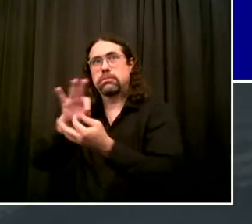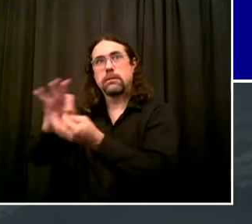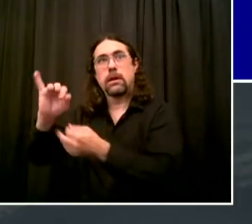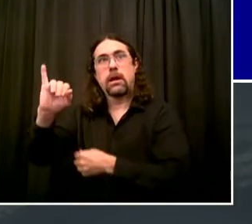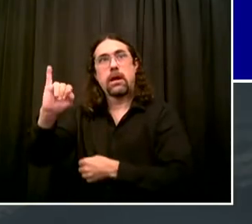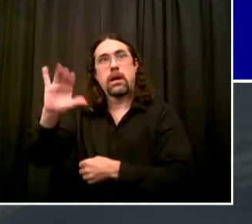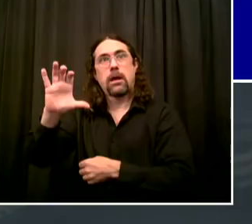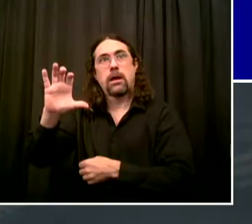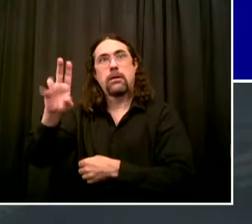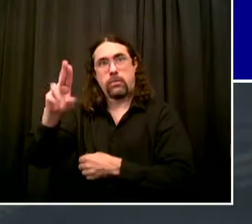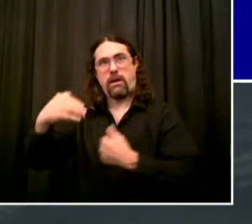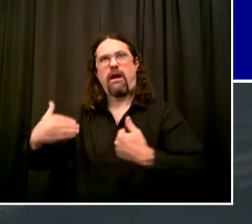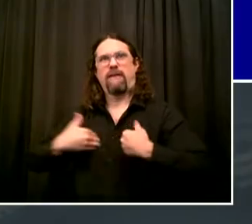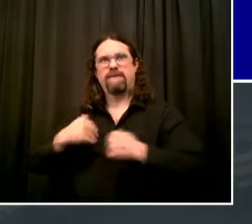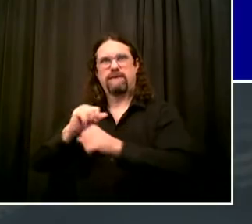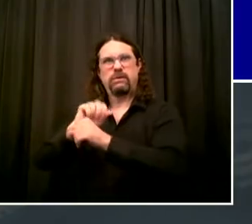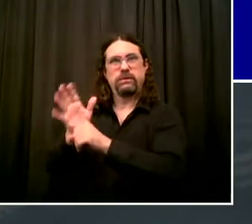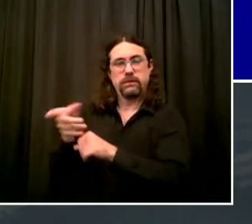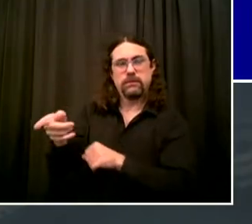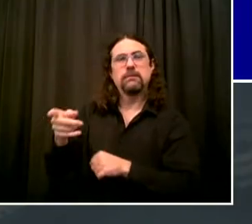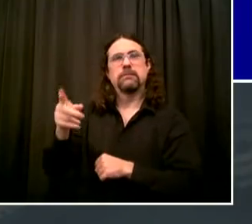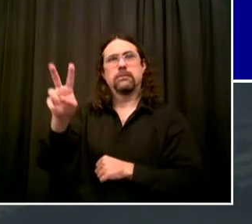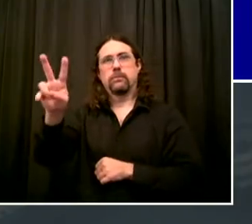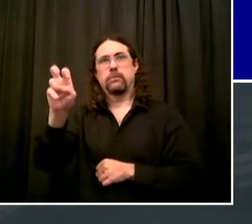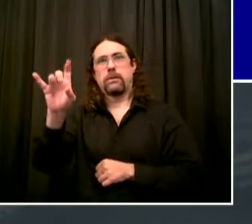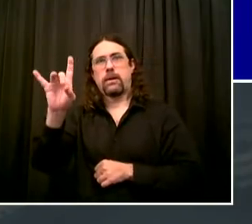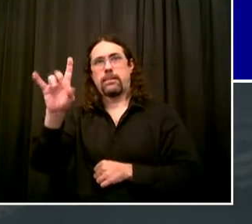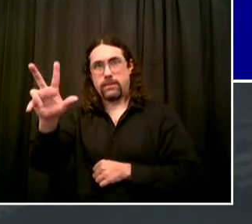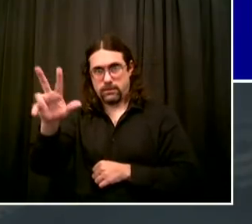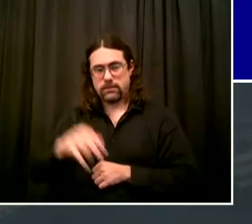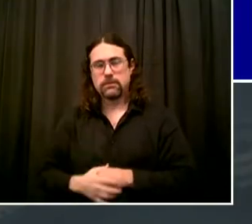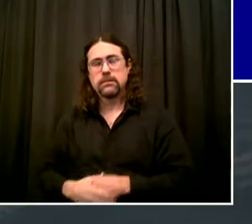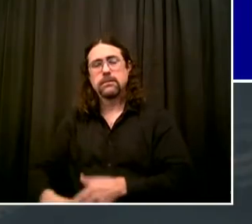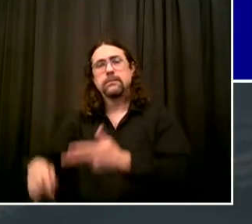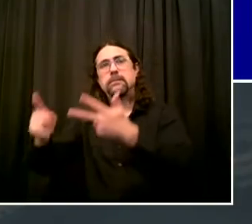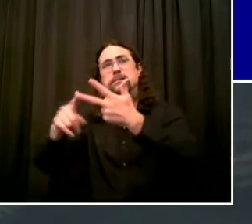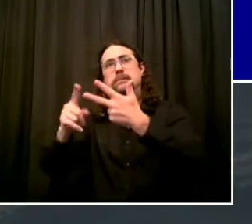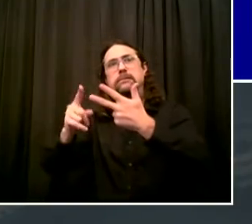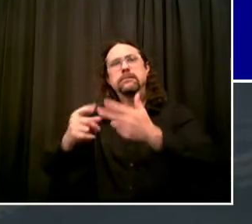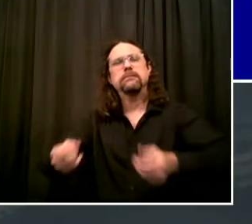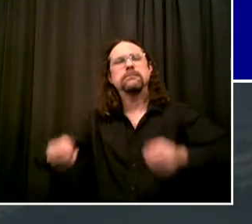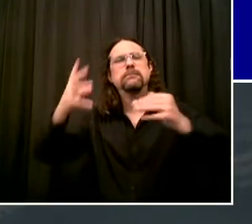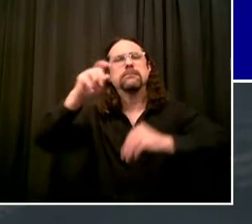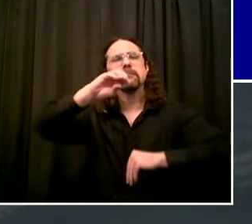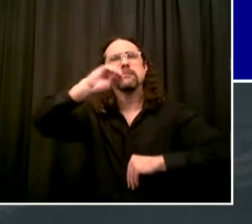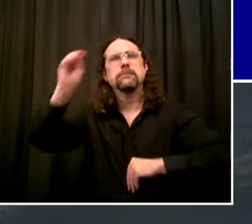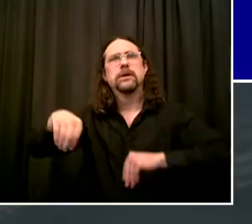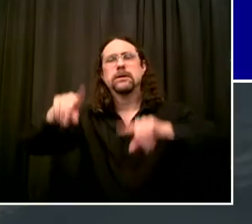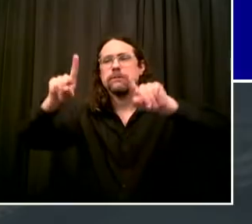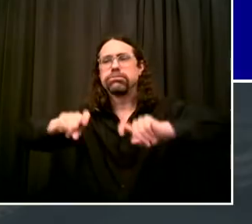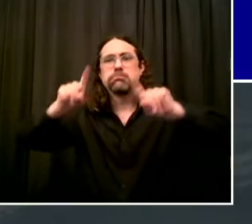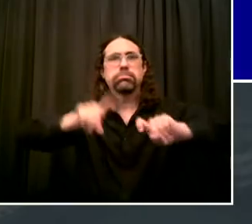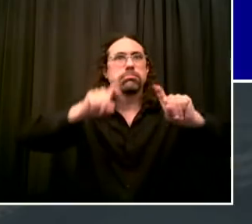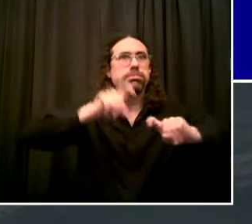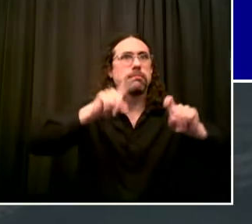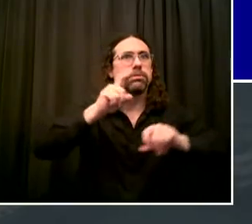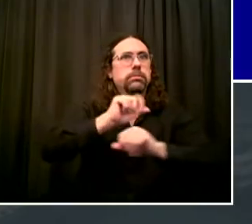PATIENTS AND MOST IMPORTANT, THE PERCENTA GE OF PEOPLE SAYING POSITIVE CITYWIDE IS THE THRESHOLD AT 15%